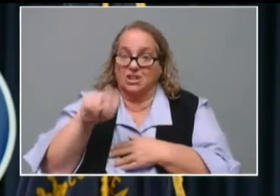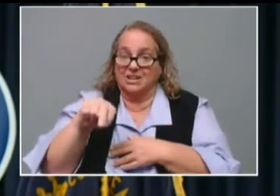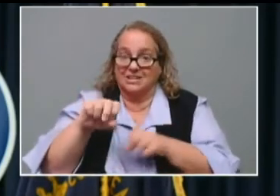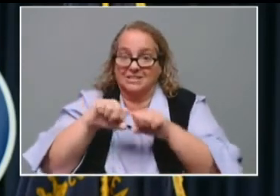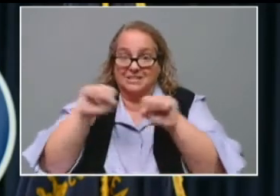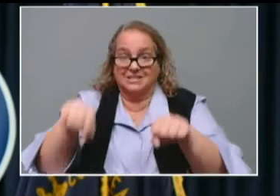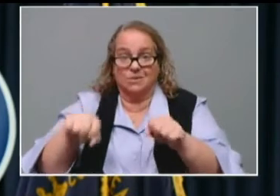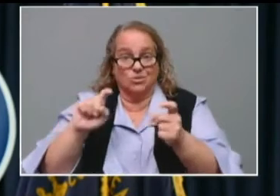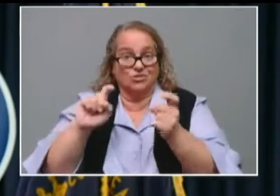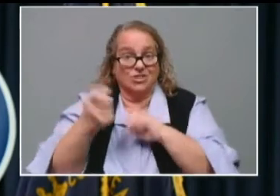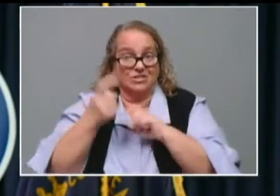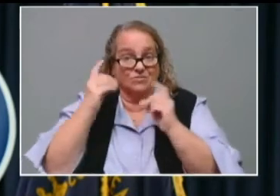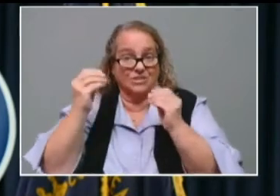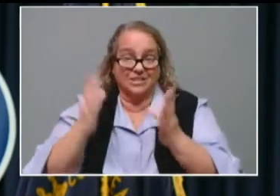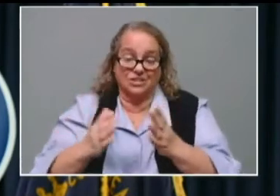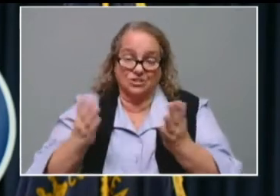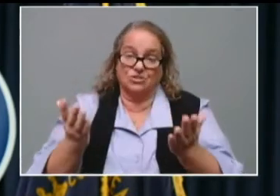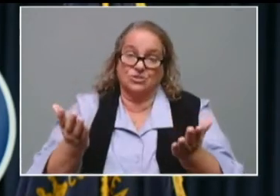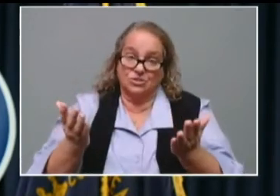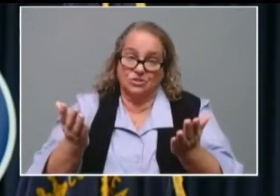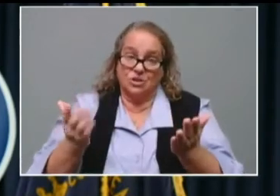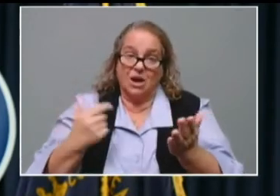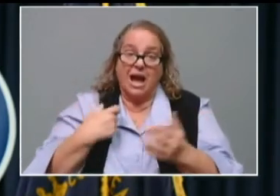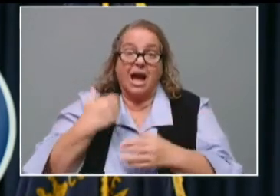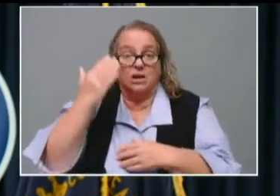some of those changes were made at different times except the teacher